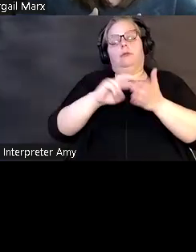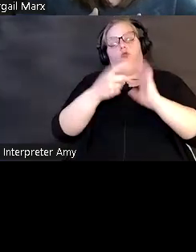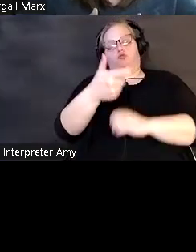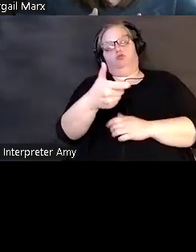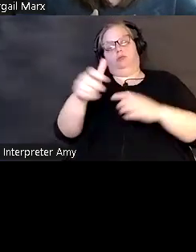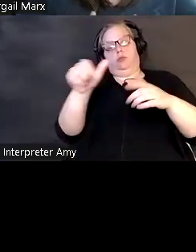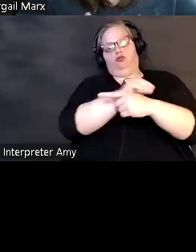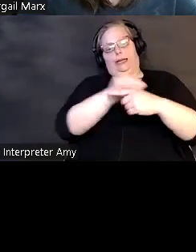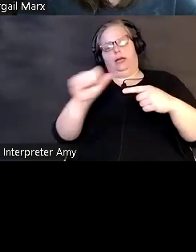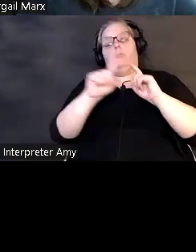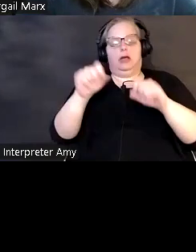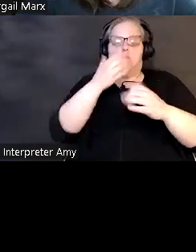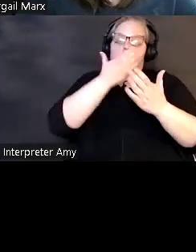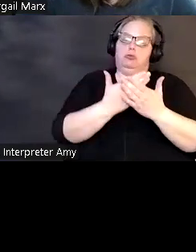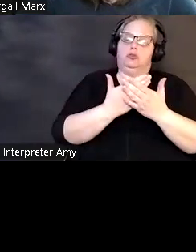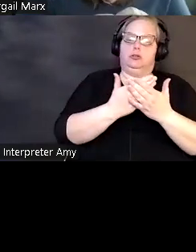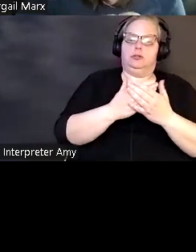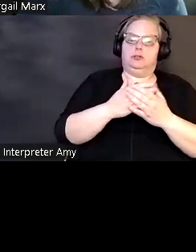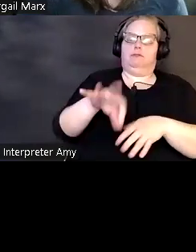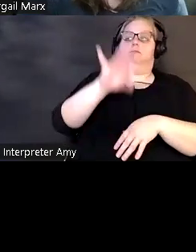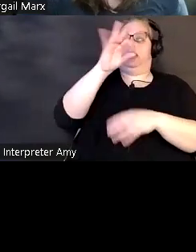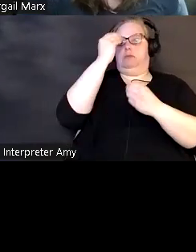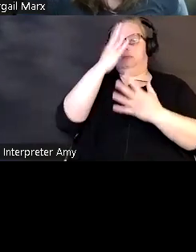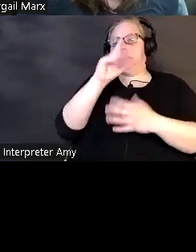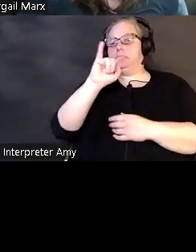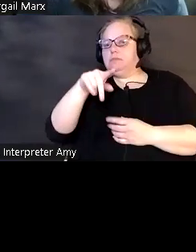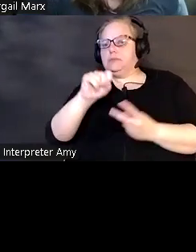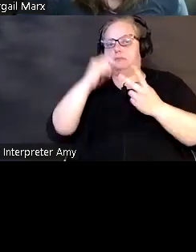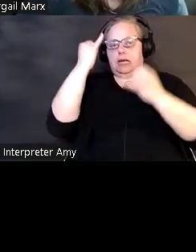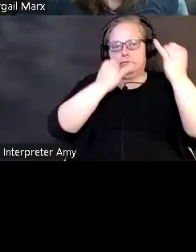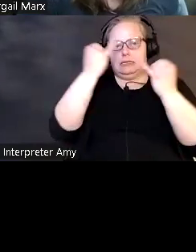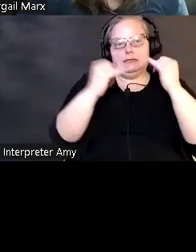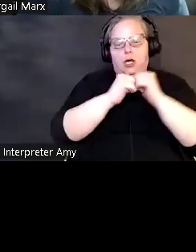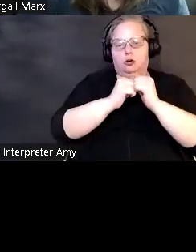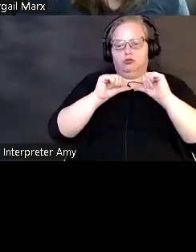that can be a great place to get tips and ideas about how to continue supporting the system.